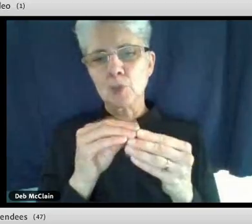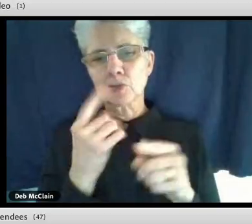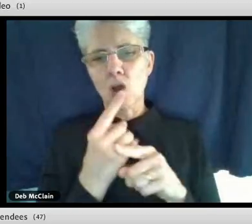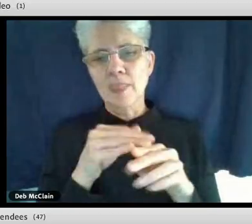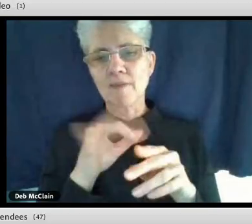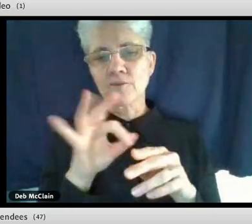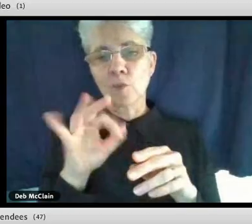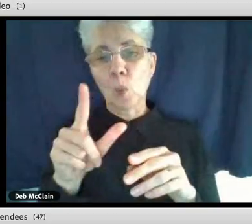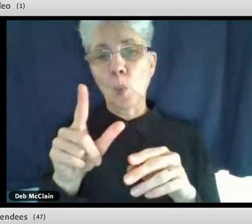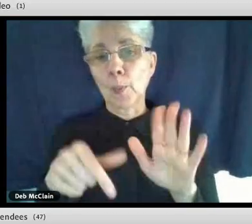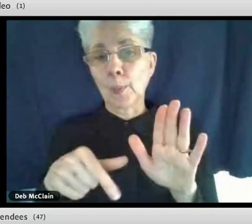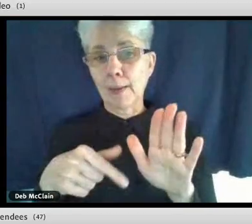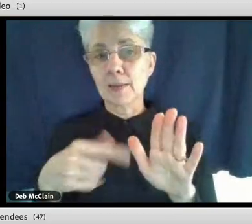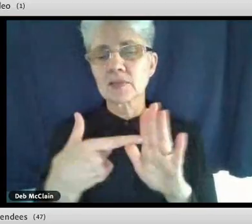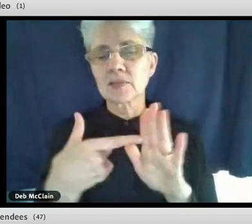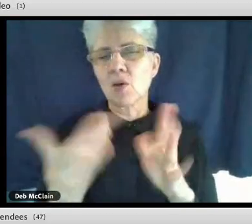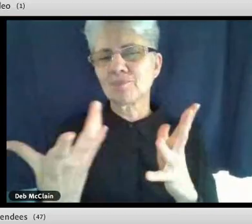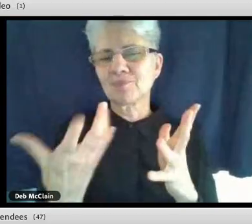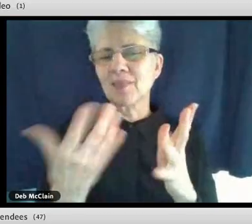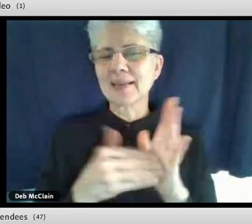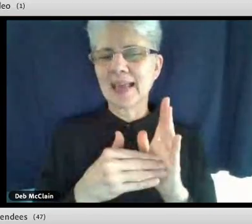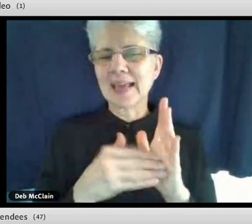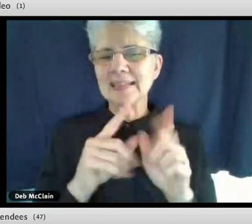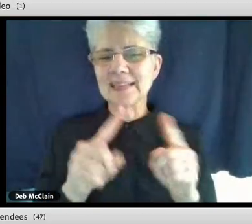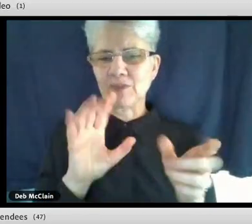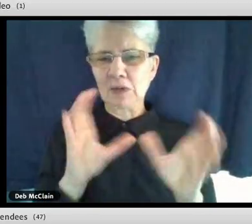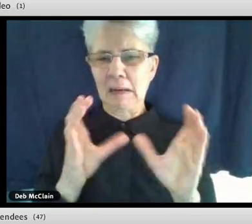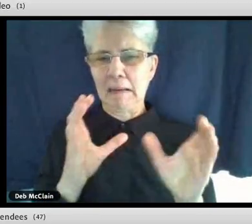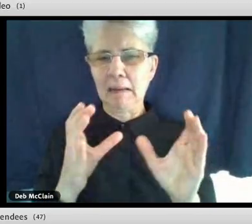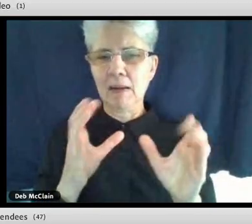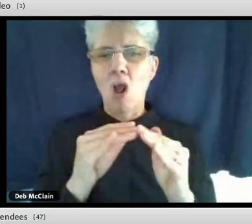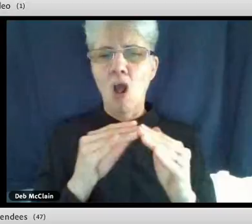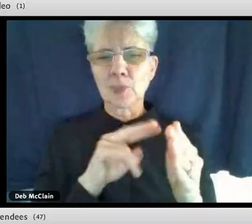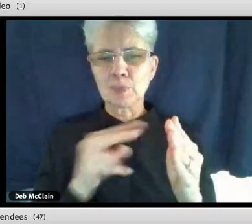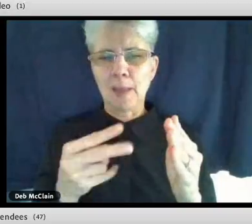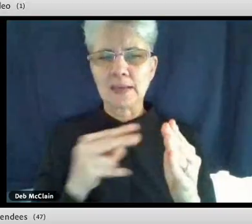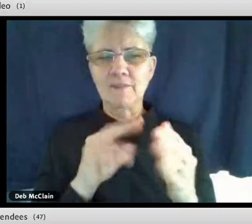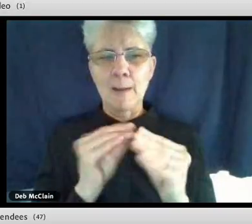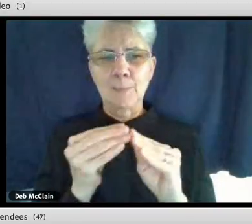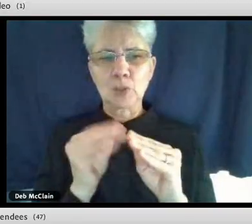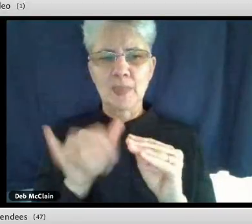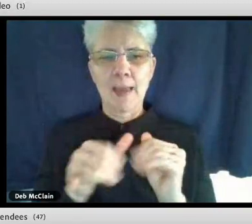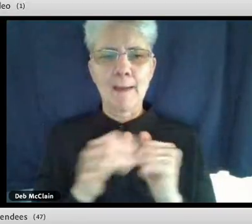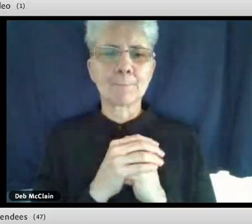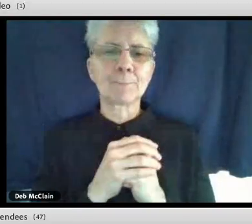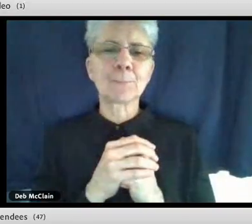so for Florida, again, a different take on the perspective of the numbers.